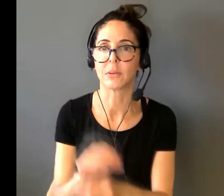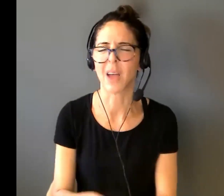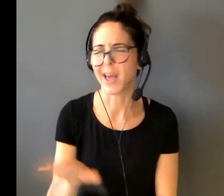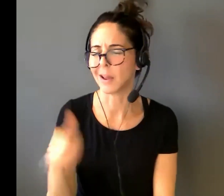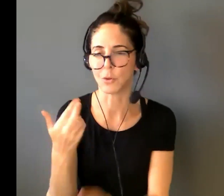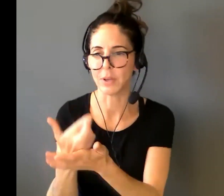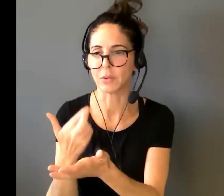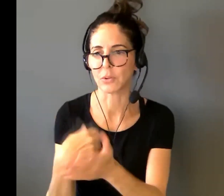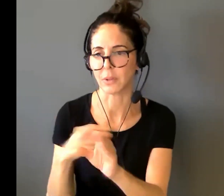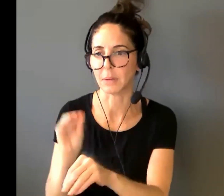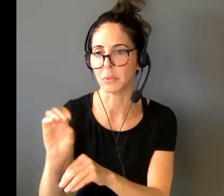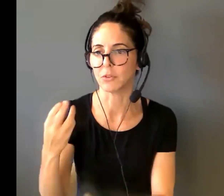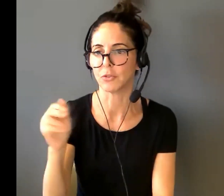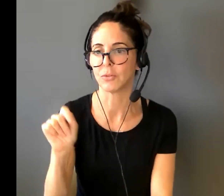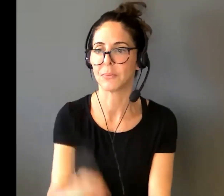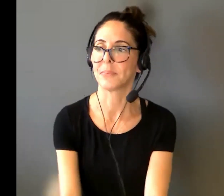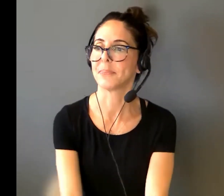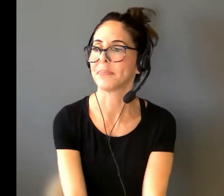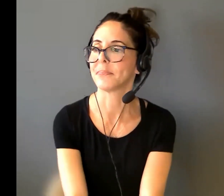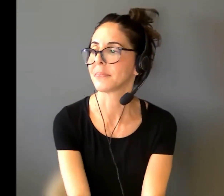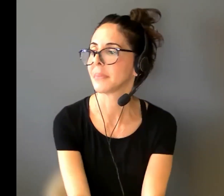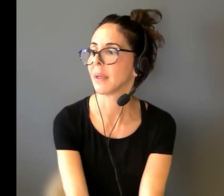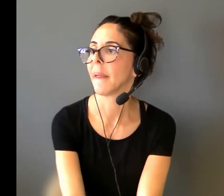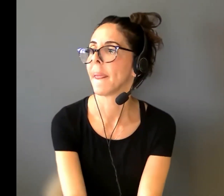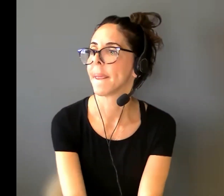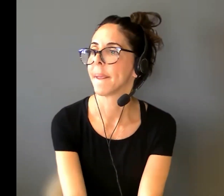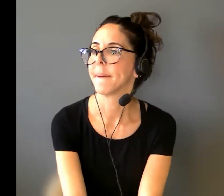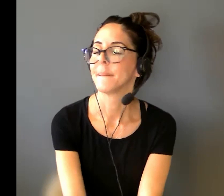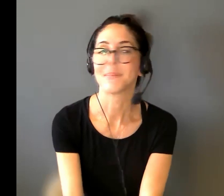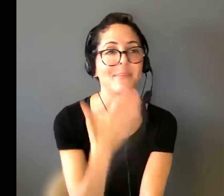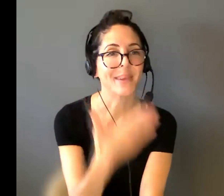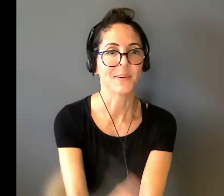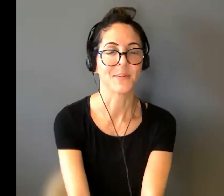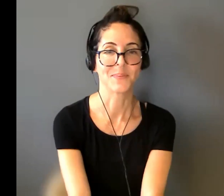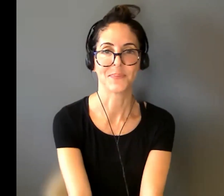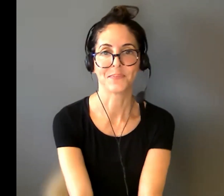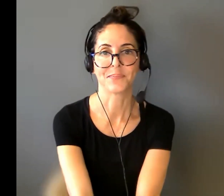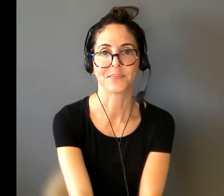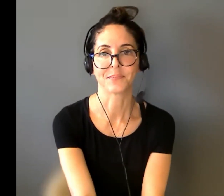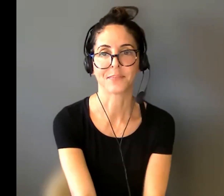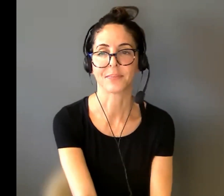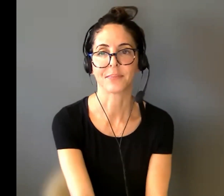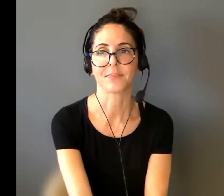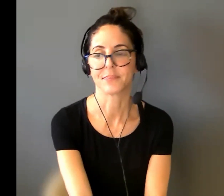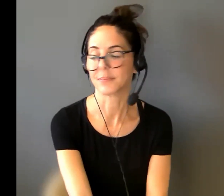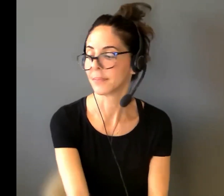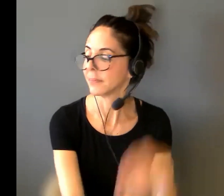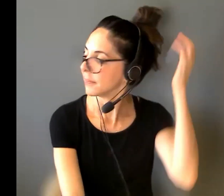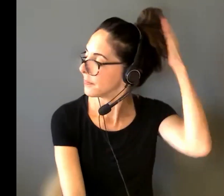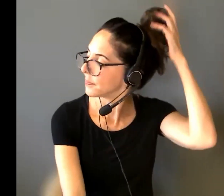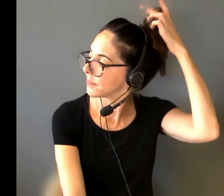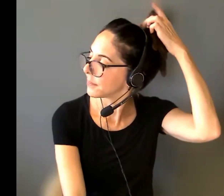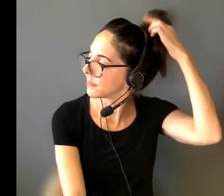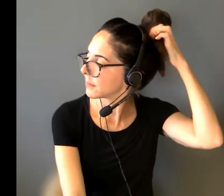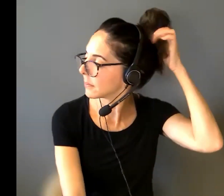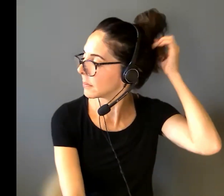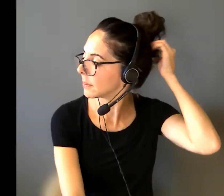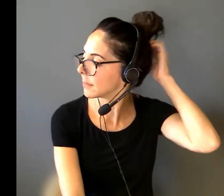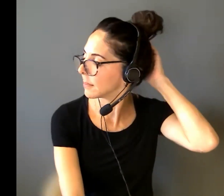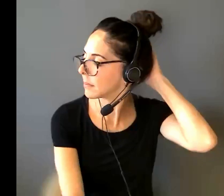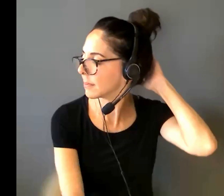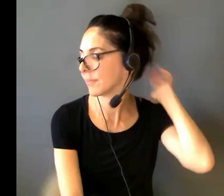AUDIENCE MEMBER (CAITLIN): Thank you very much. >> DR. JEN RINALDI: Wonderful. Maybe I’ll turn to